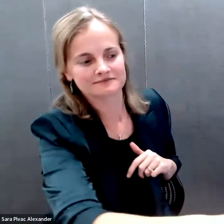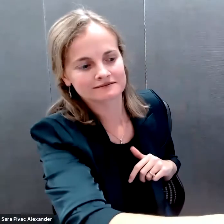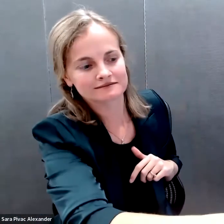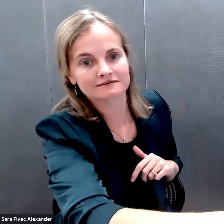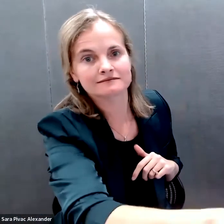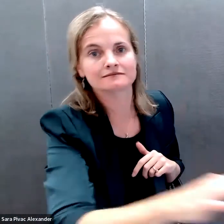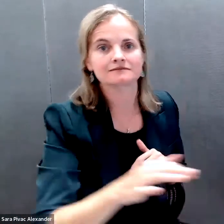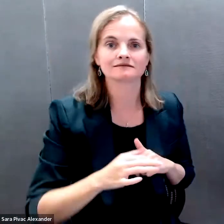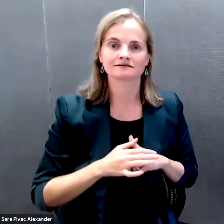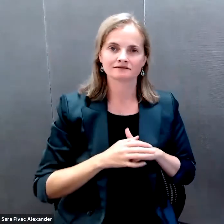so we've done again moving on